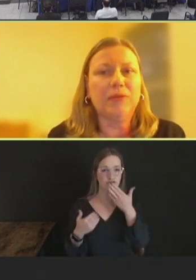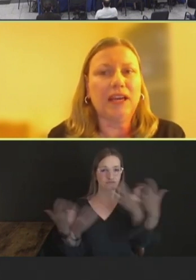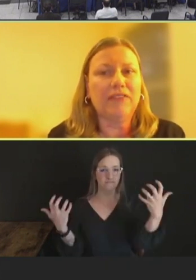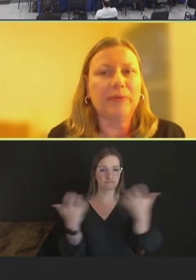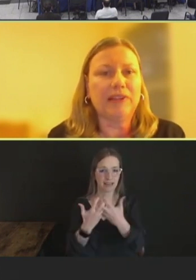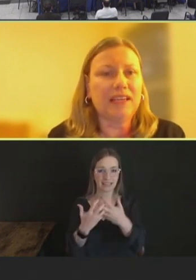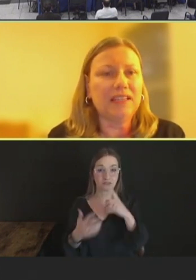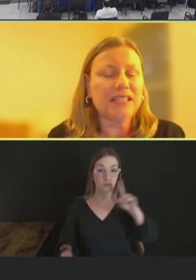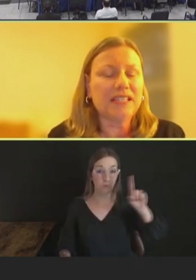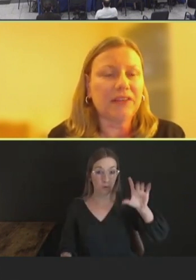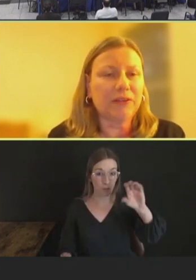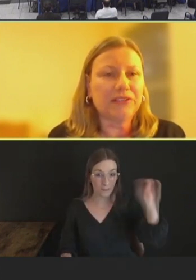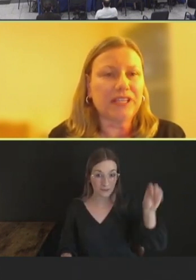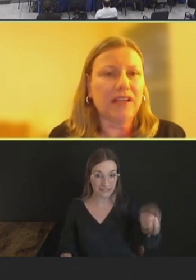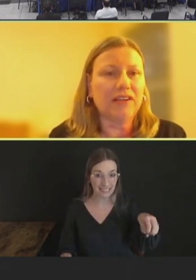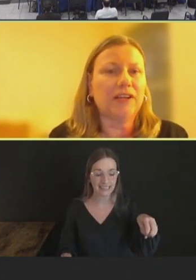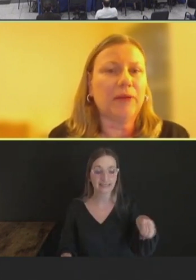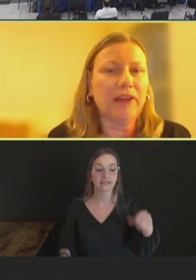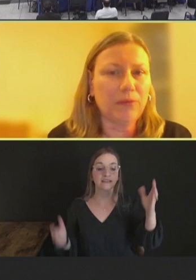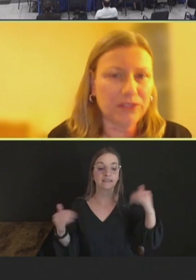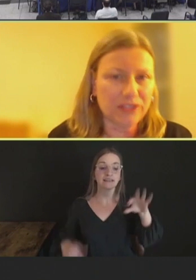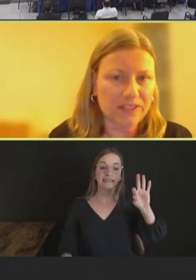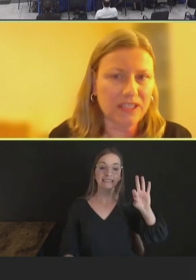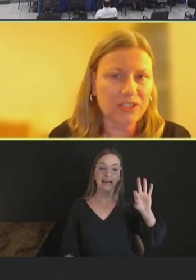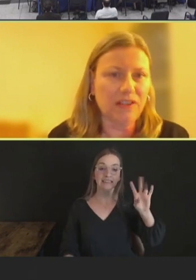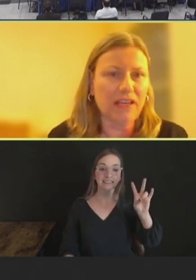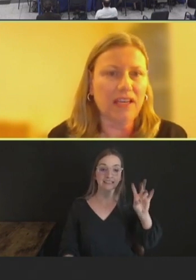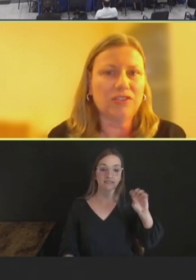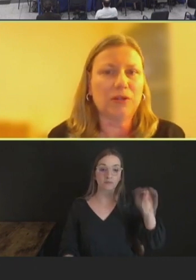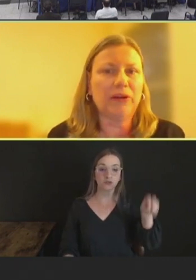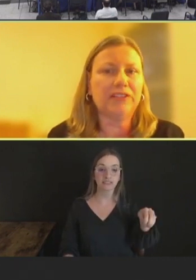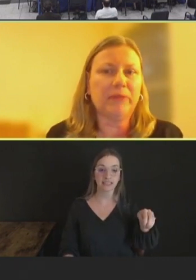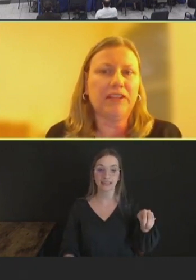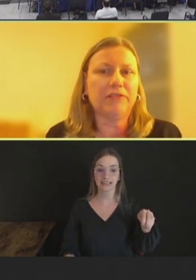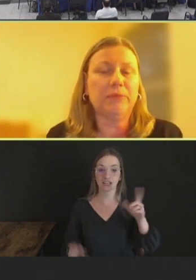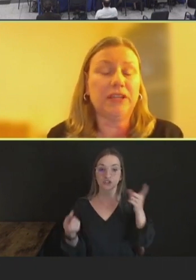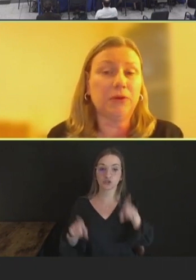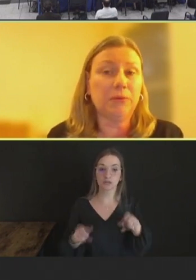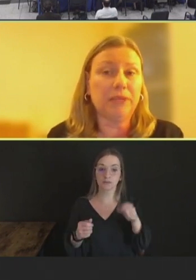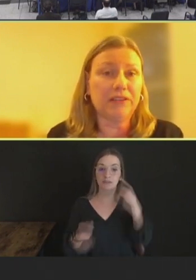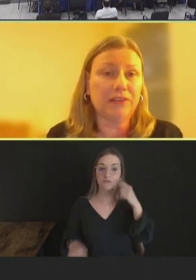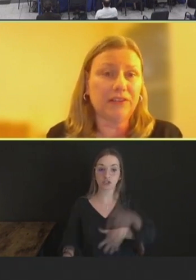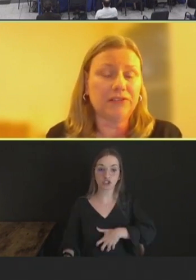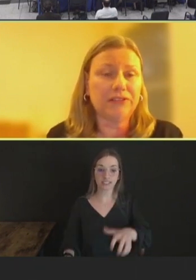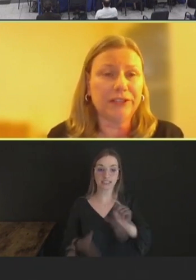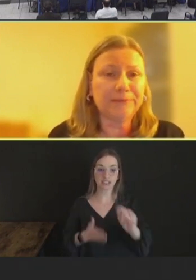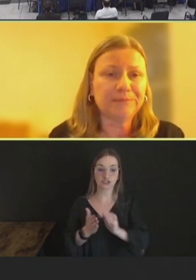And we have about 97 percent agreement with gestational age compared to manual medical record review.